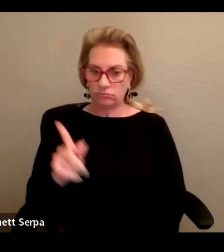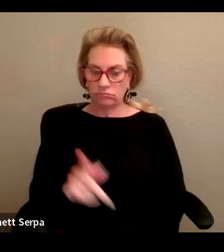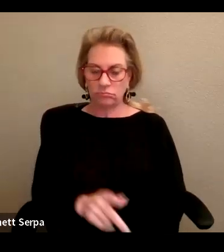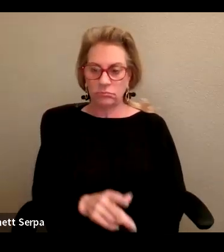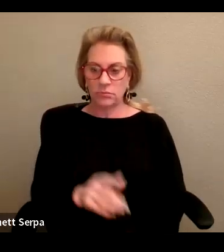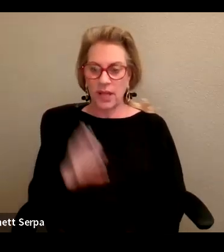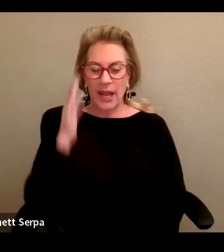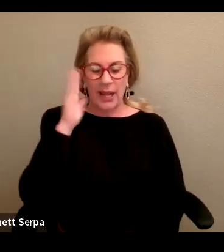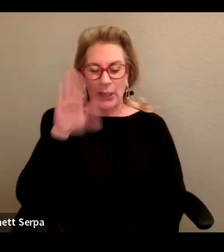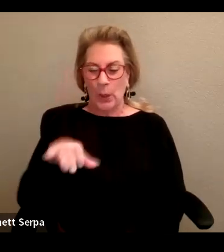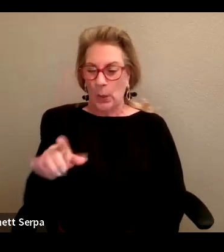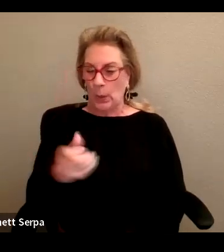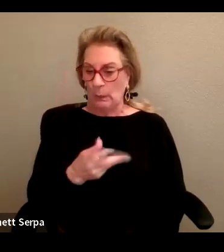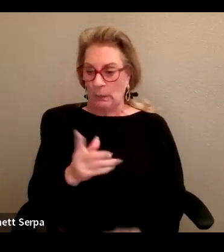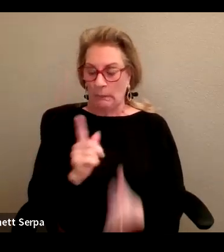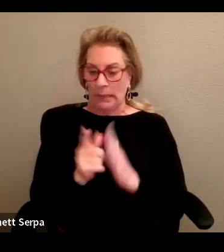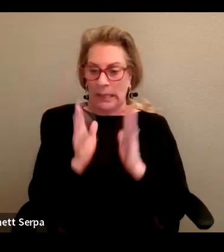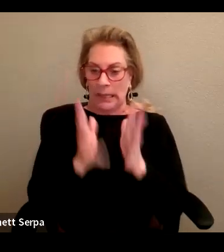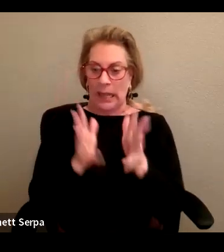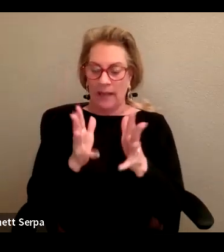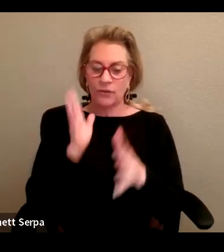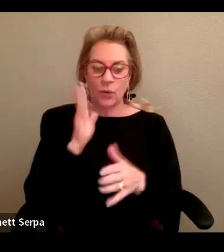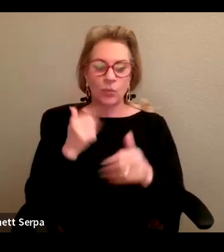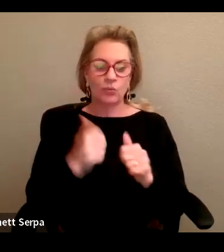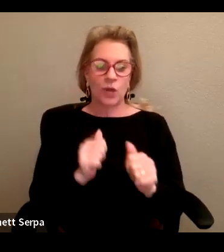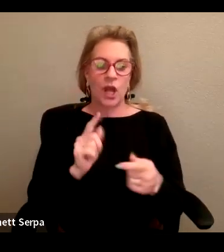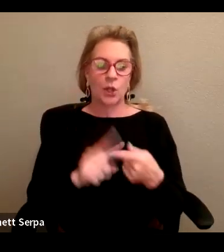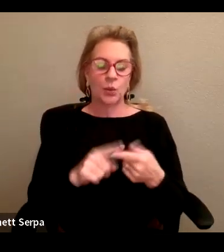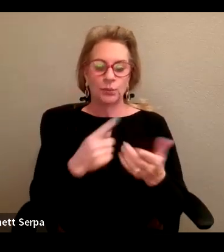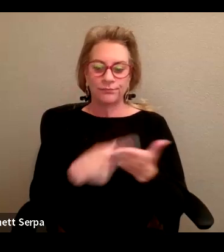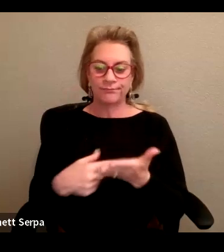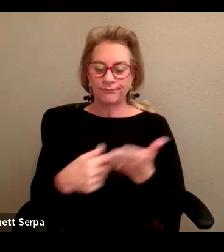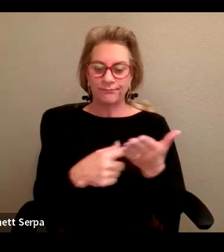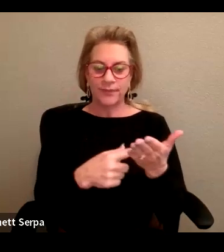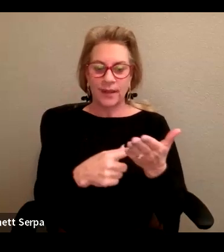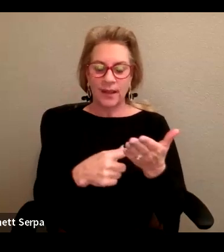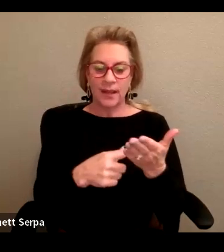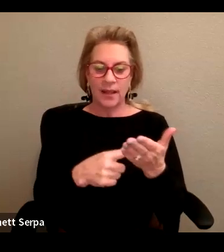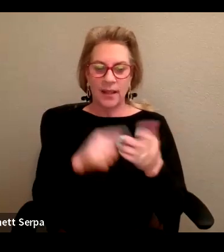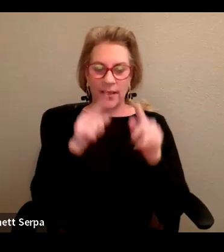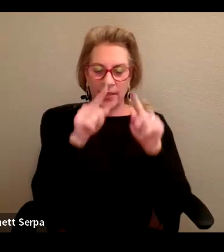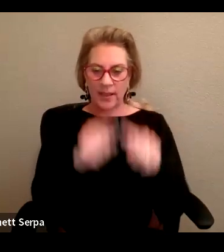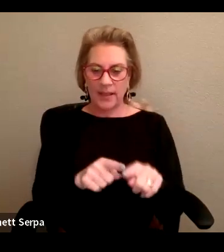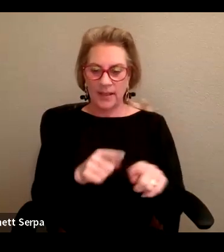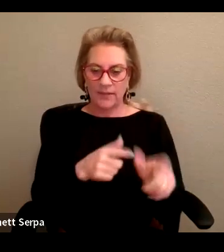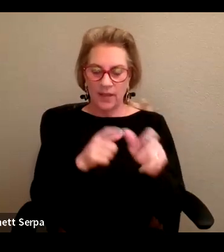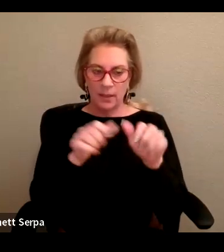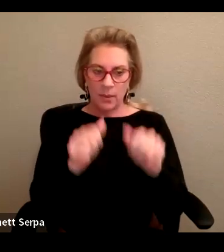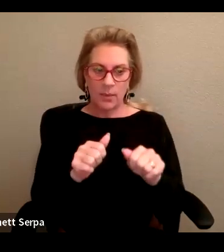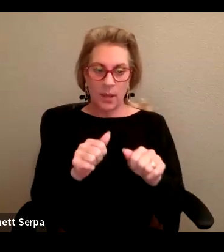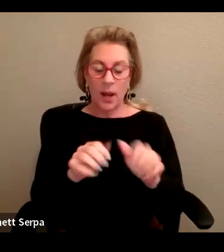have a few minutes left so I will try to go over this as quickly as possible um the model policies